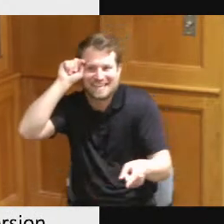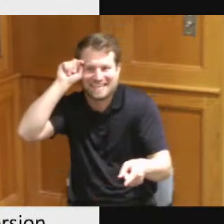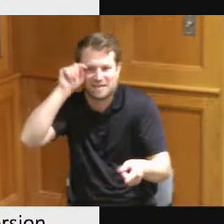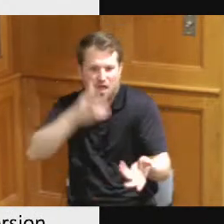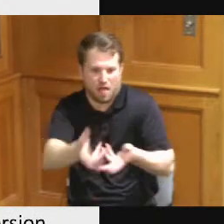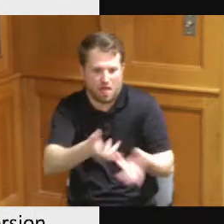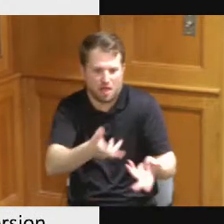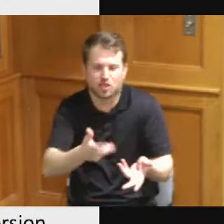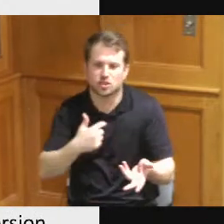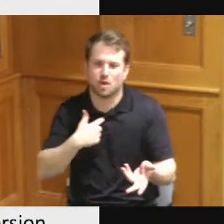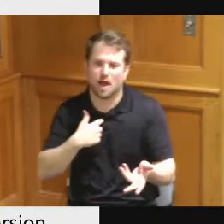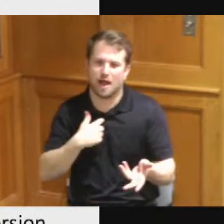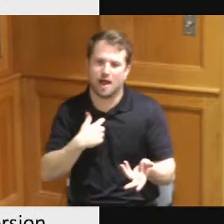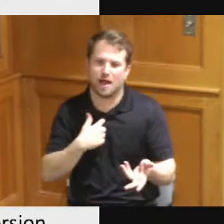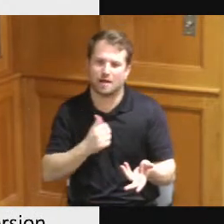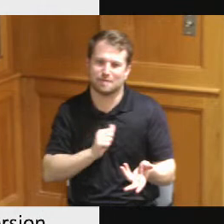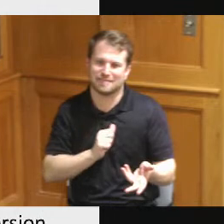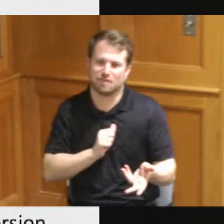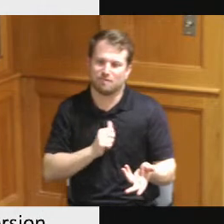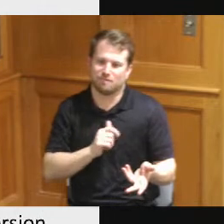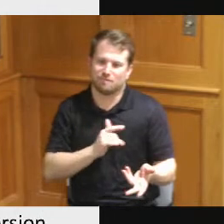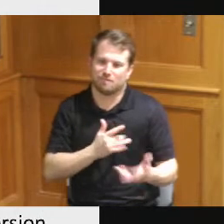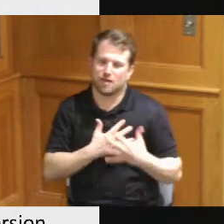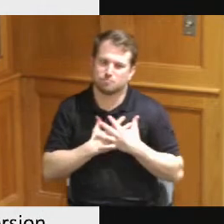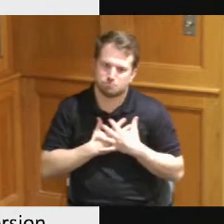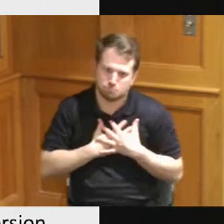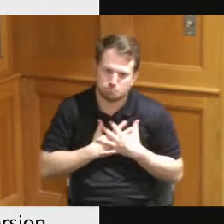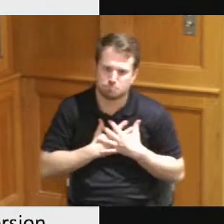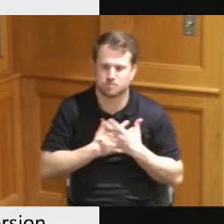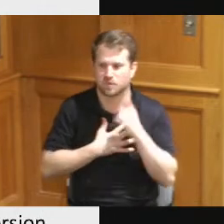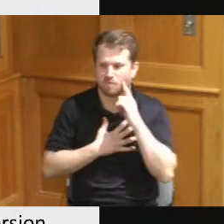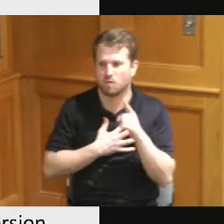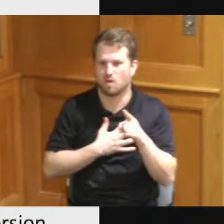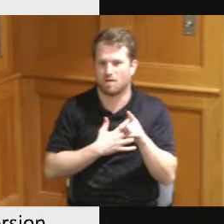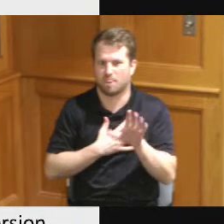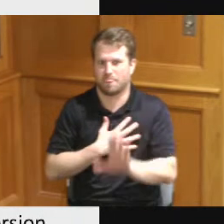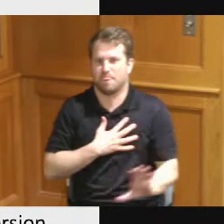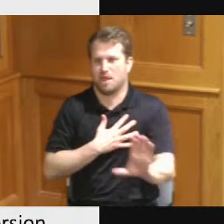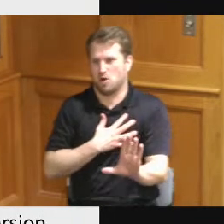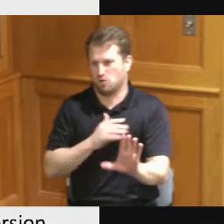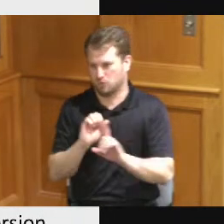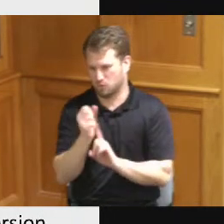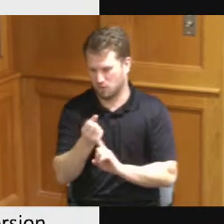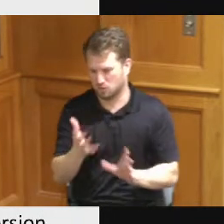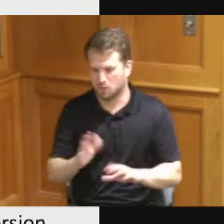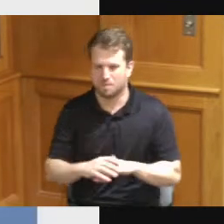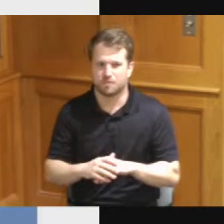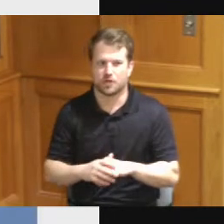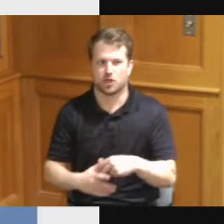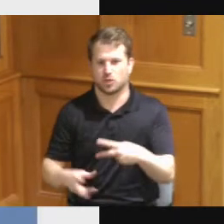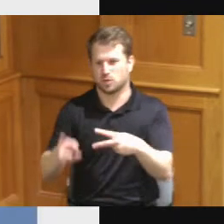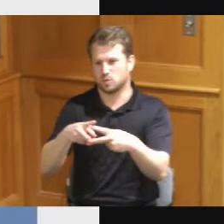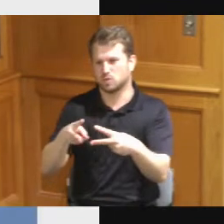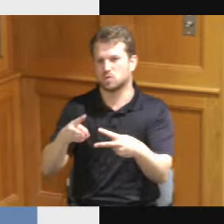I'm particularly sensitive to what is going on with them so those are my two causes for